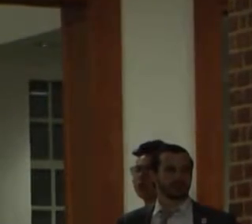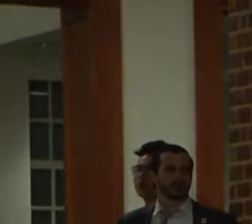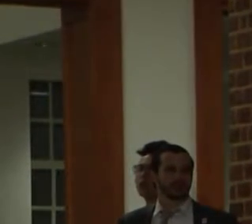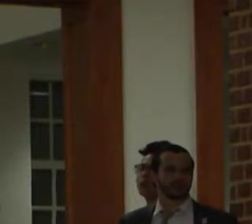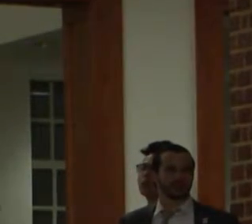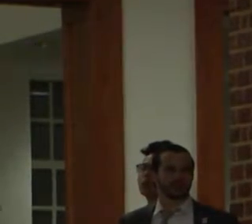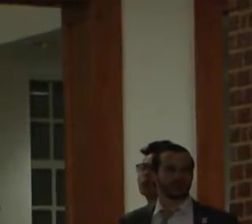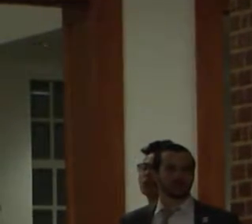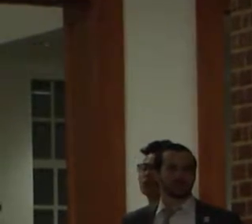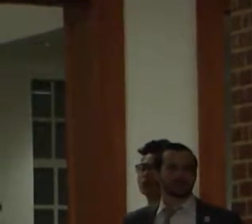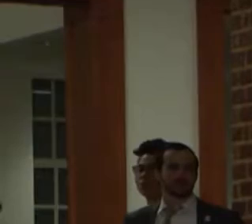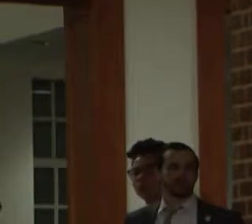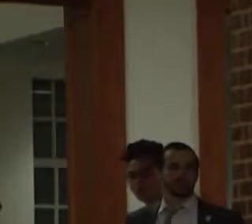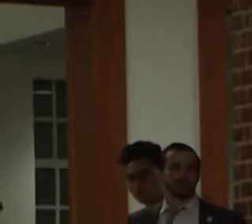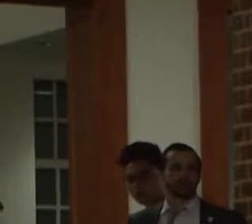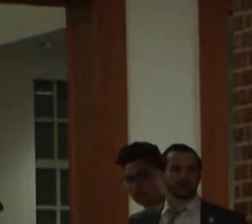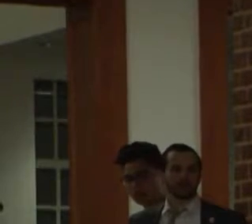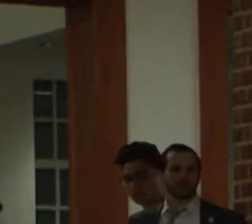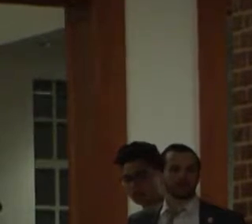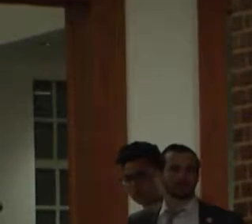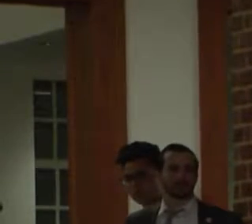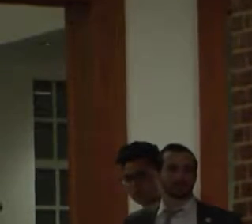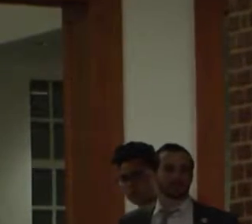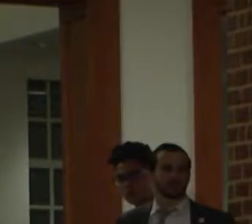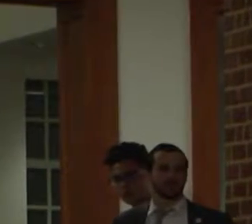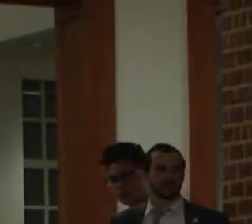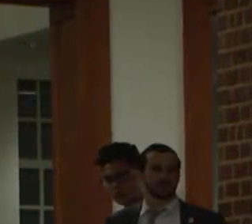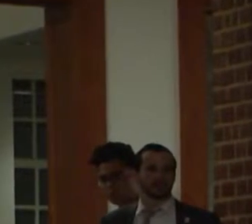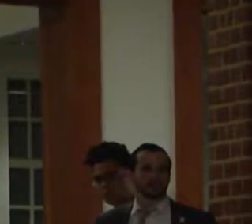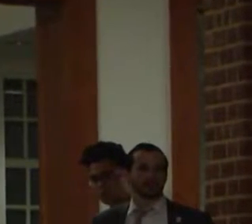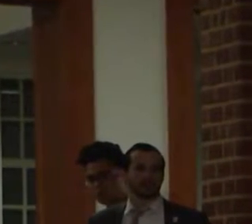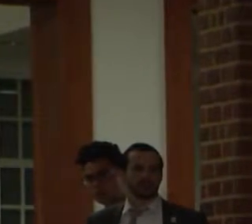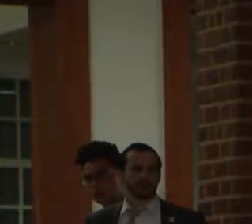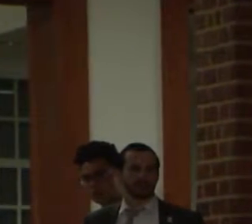HERE AND WHAT THE DEMAND IS FOR THOSE CORE SERVICES.